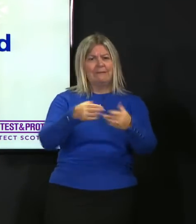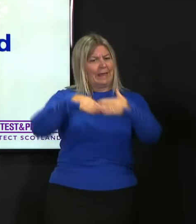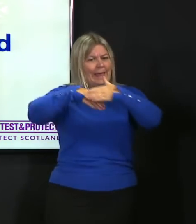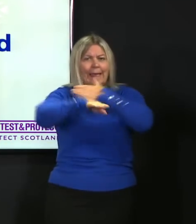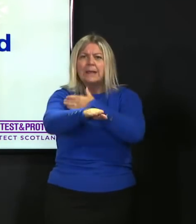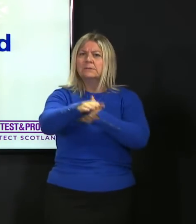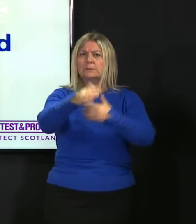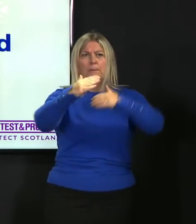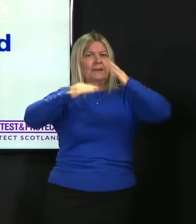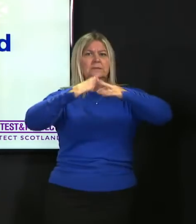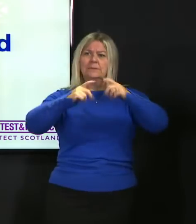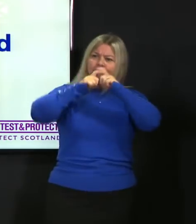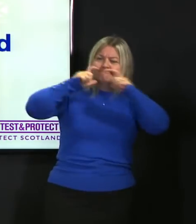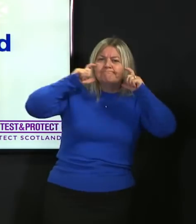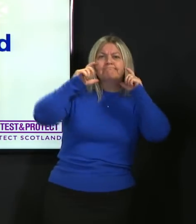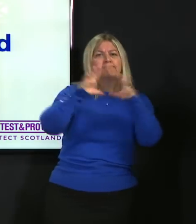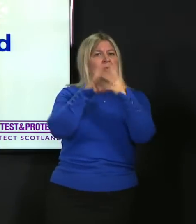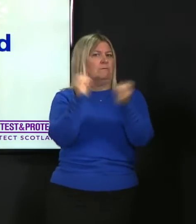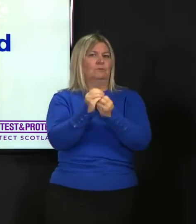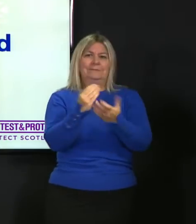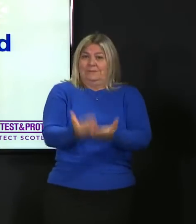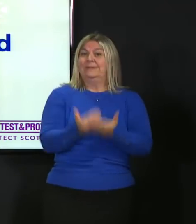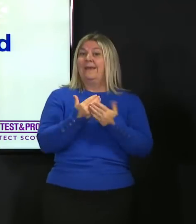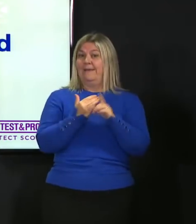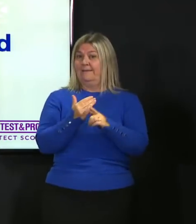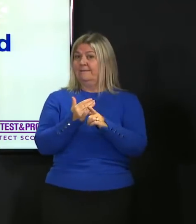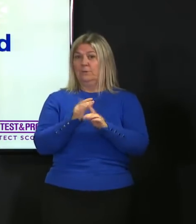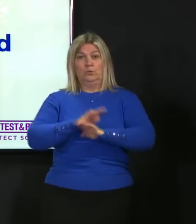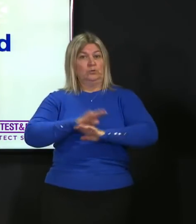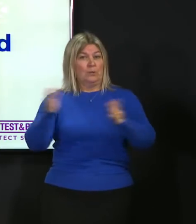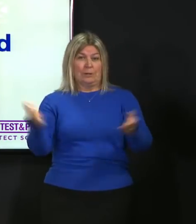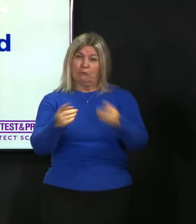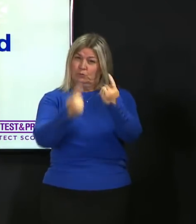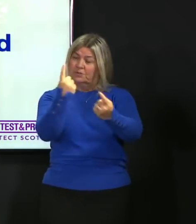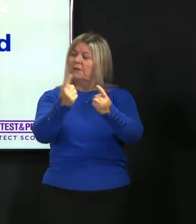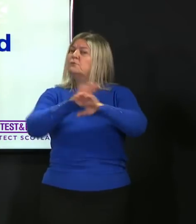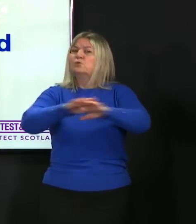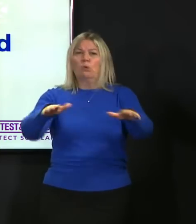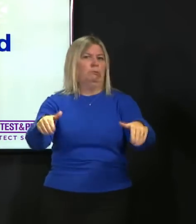the spectrum. And we would encourage people not to be afraid, not to step back from services